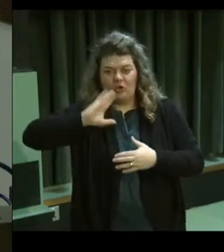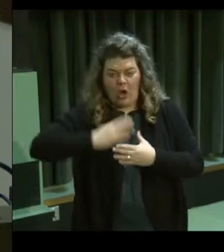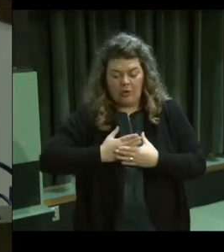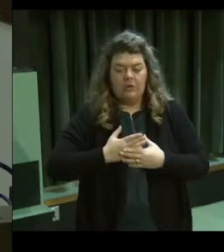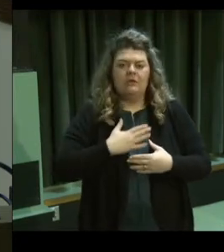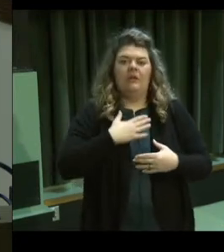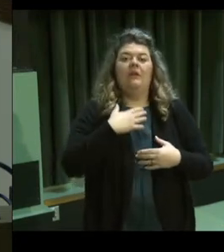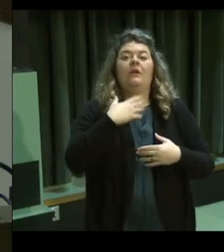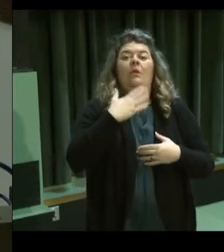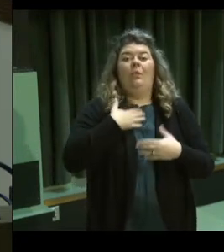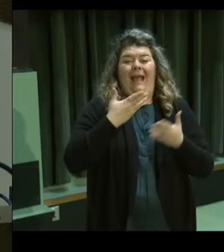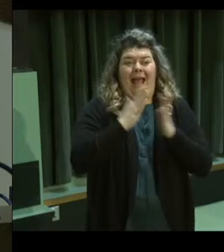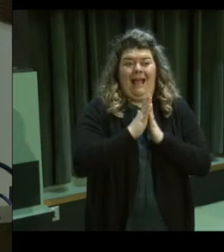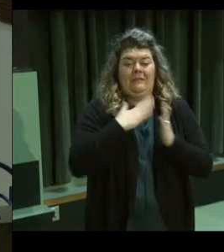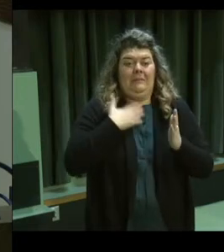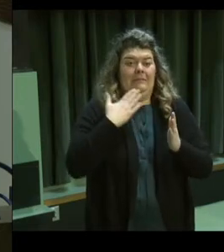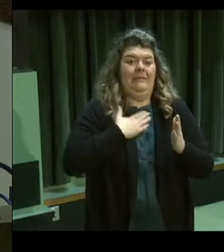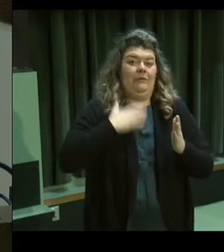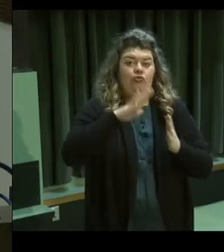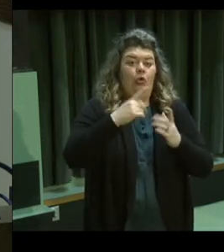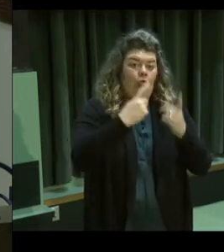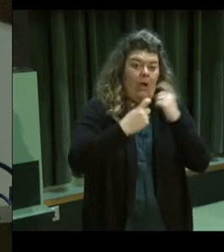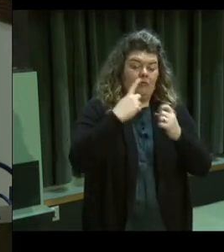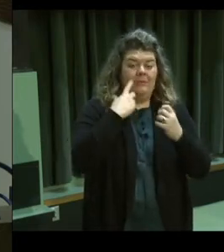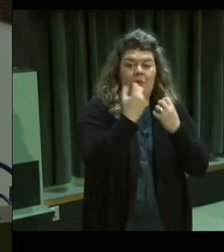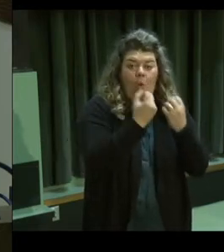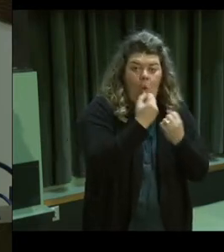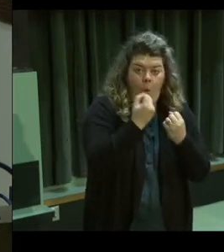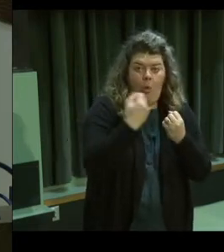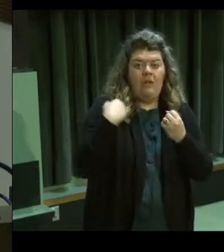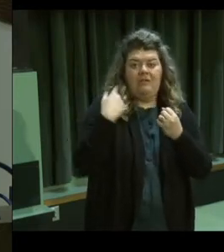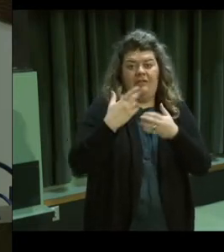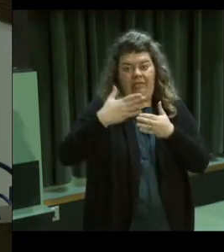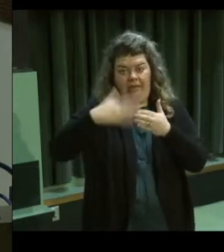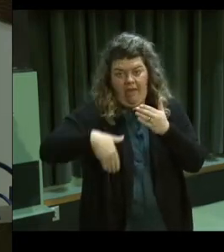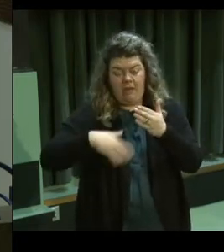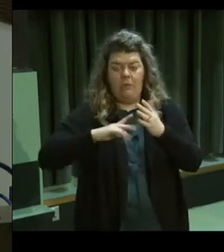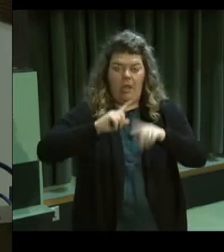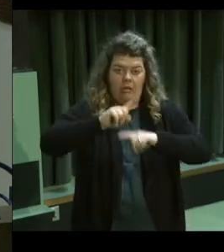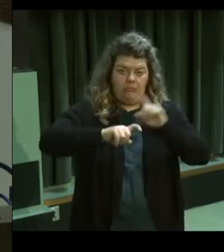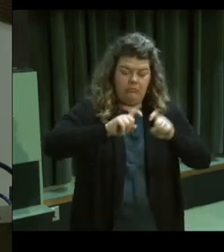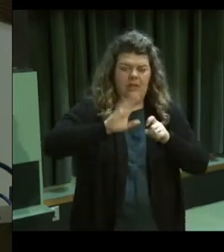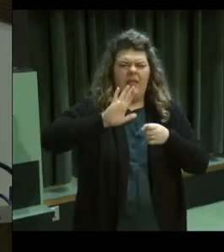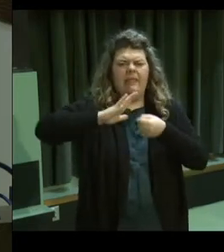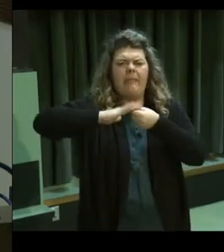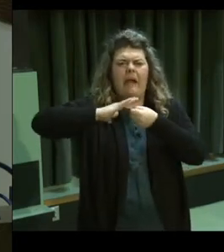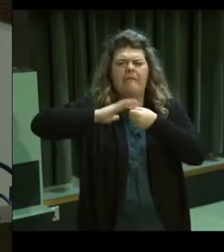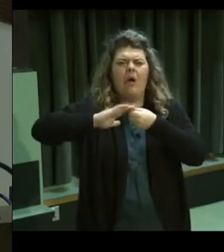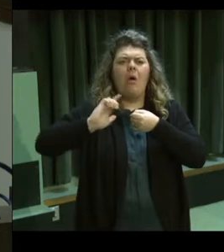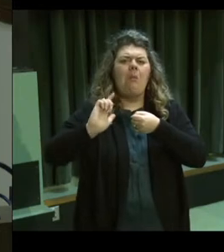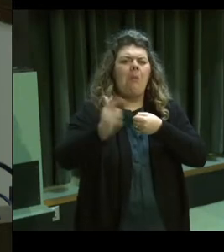that you guys hold your questions until the end, and